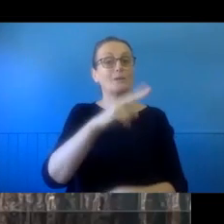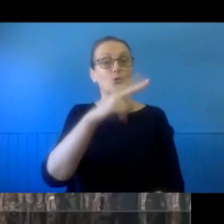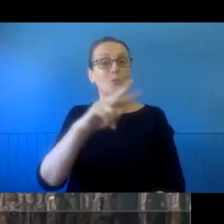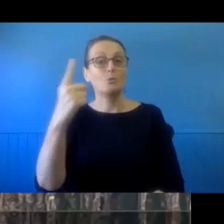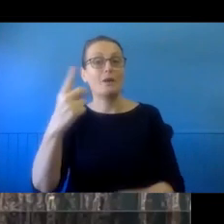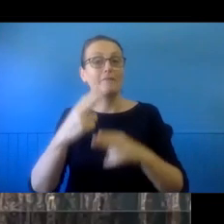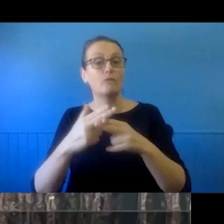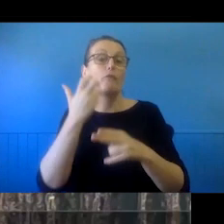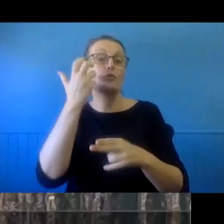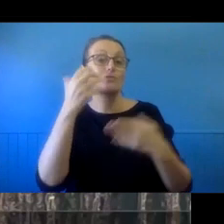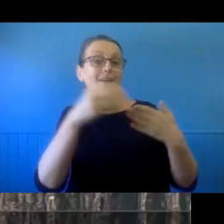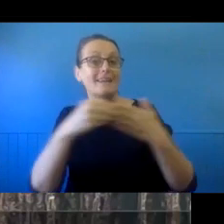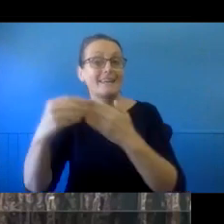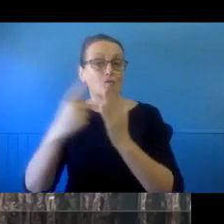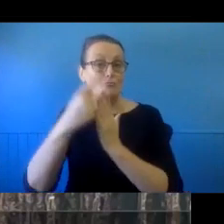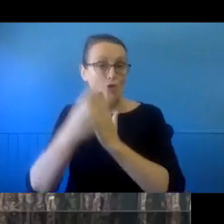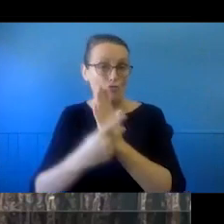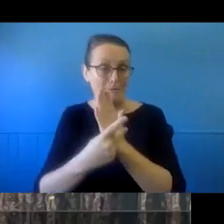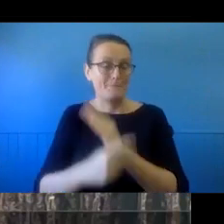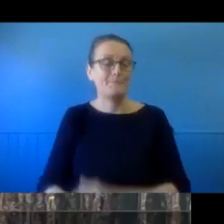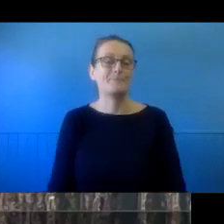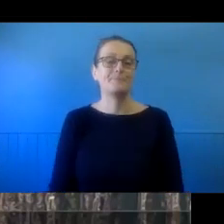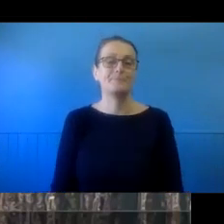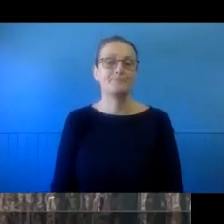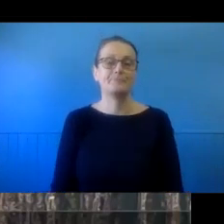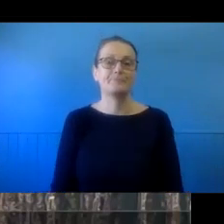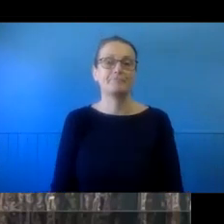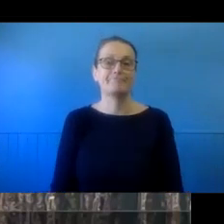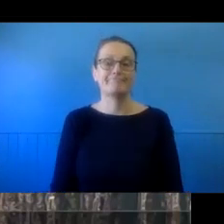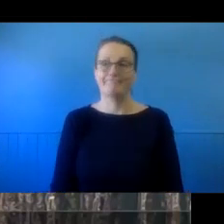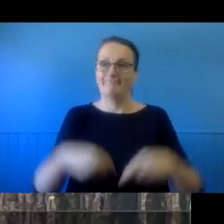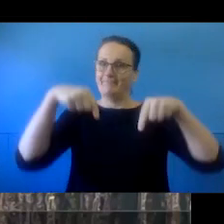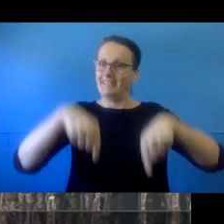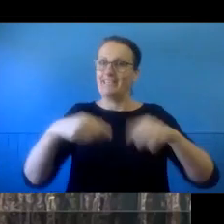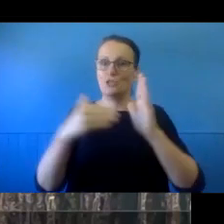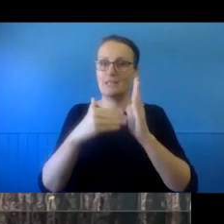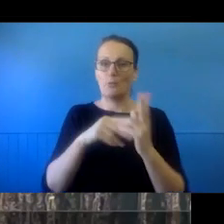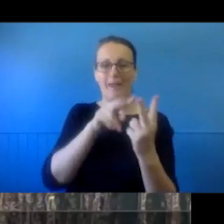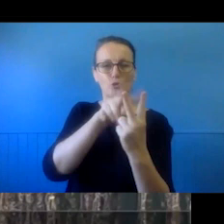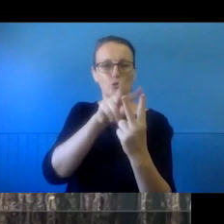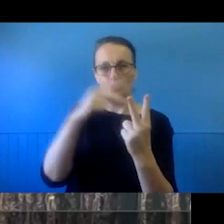are we here today? We have basically two ideas that we want to share with